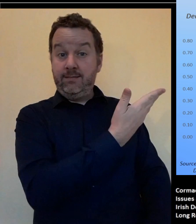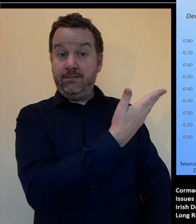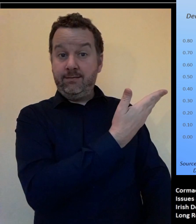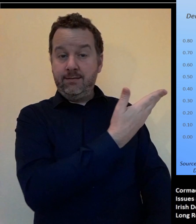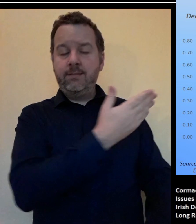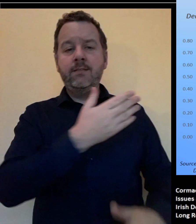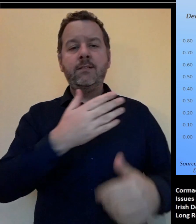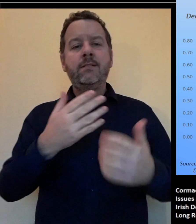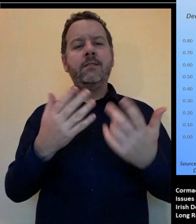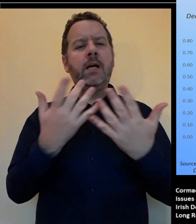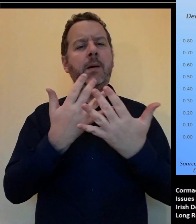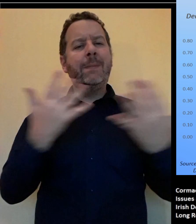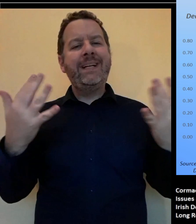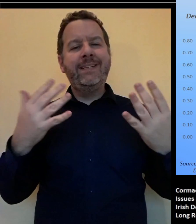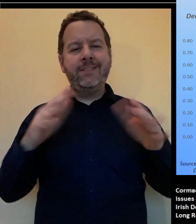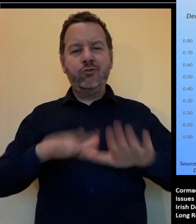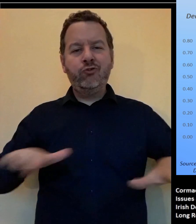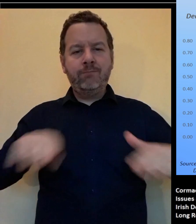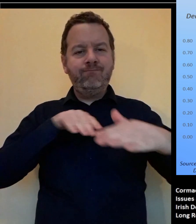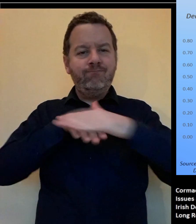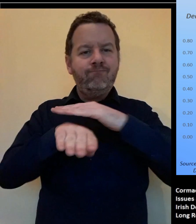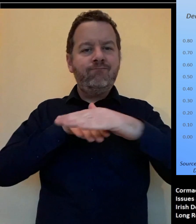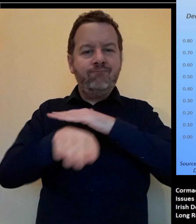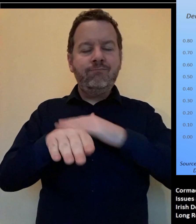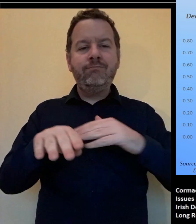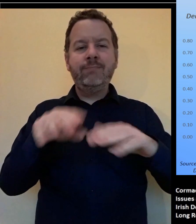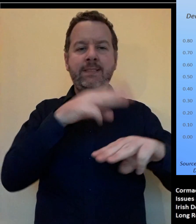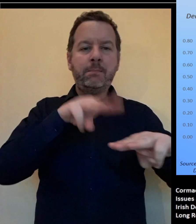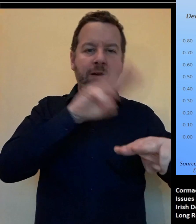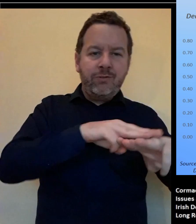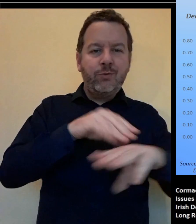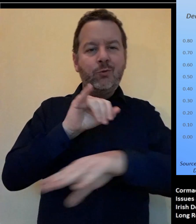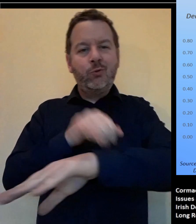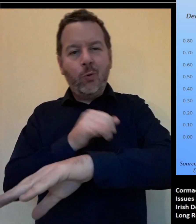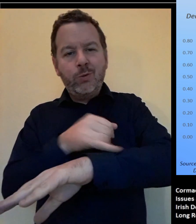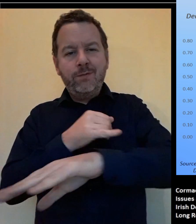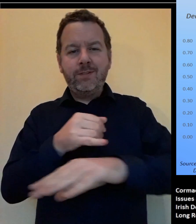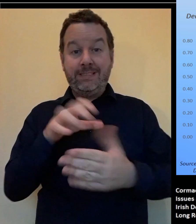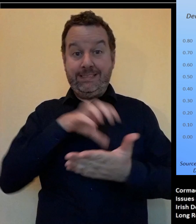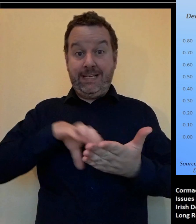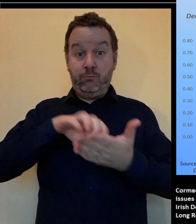If we look here at this graph, showing admissions to St. Mary's and St. Joseph's schools